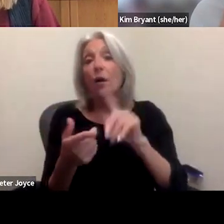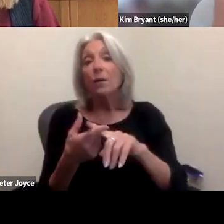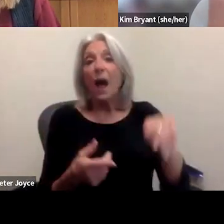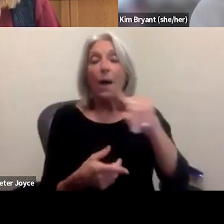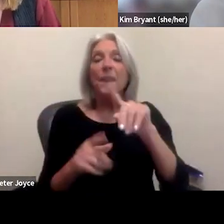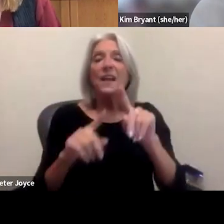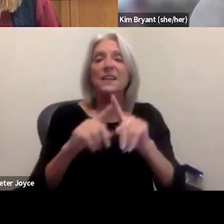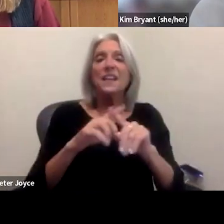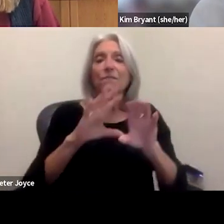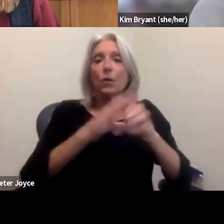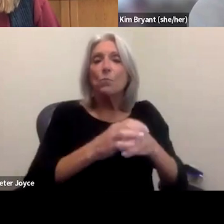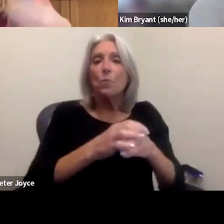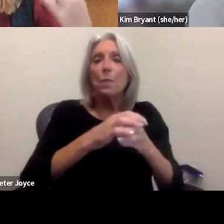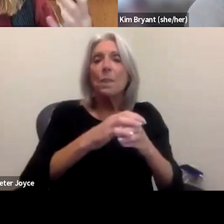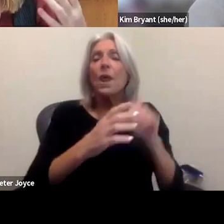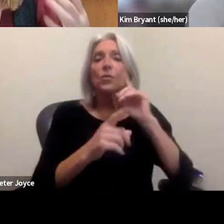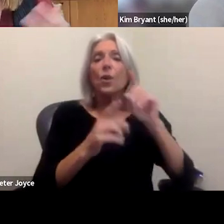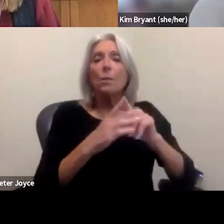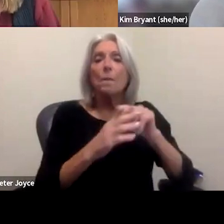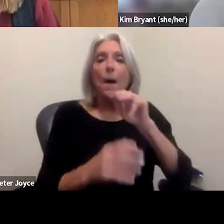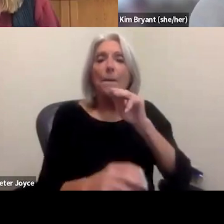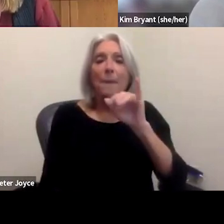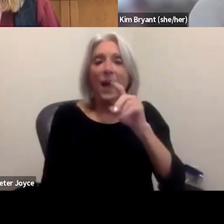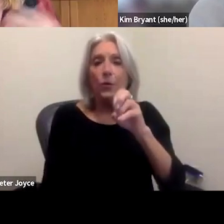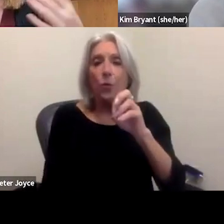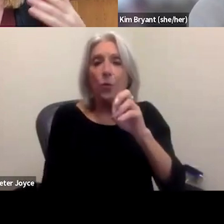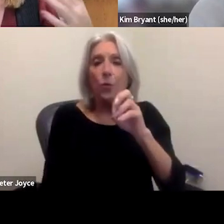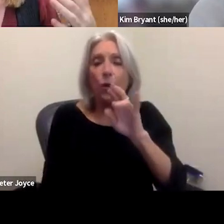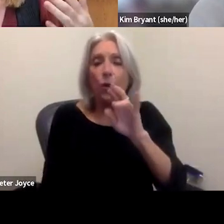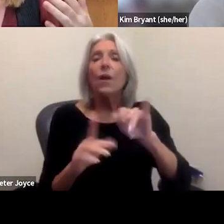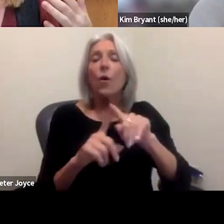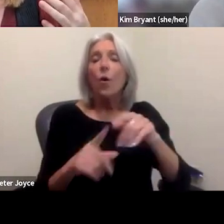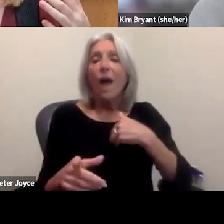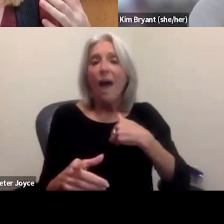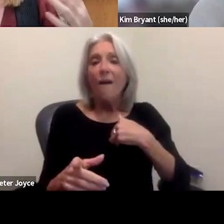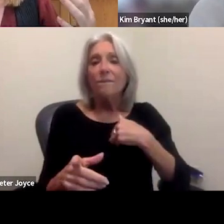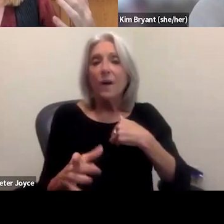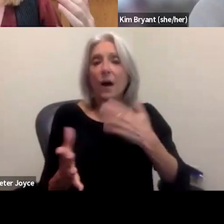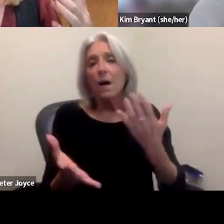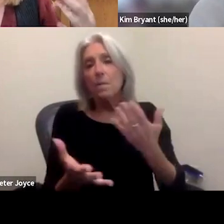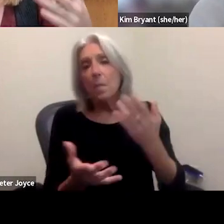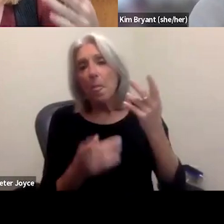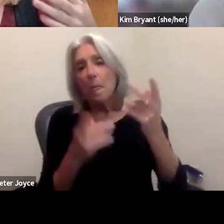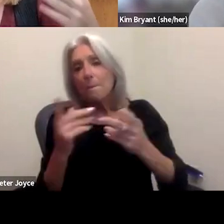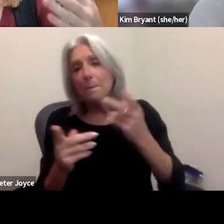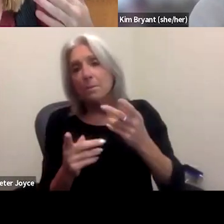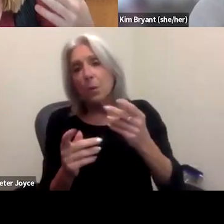especially around health disparity. We need to be able to actually research with the goals